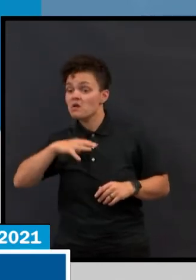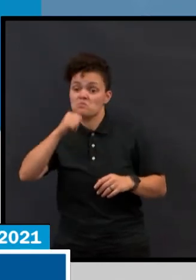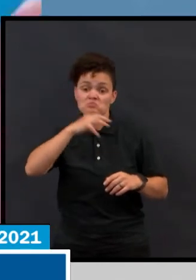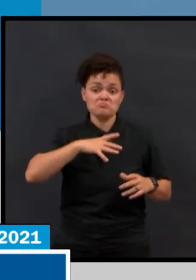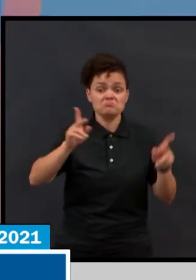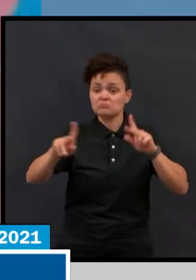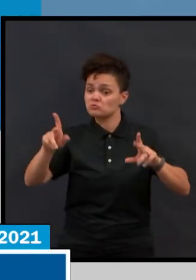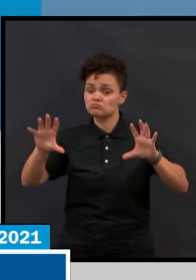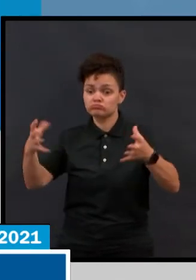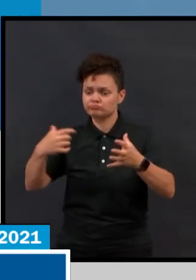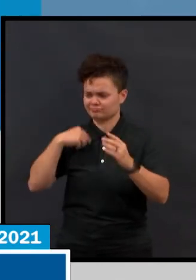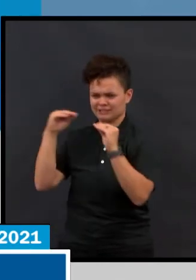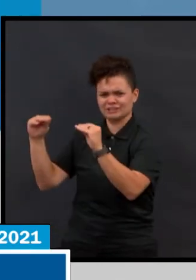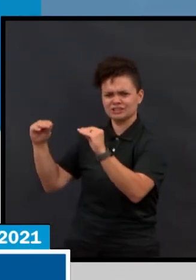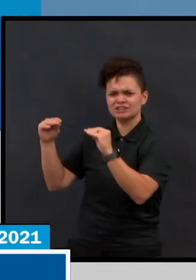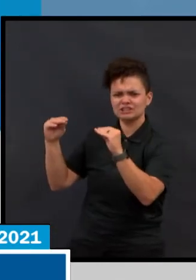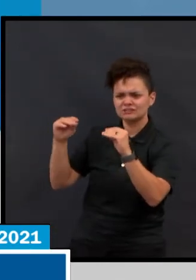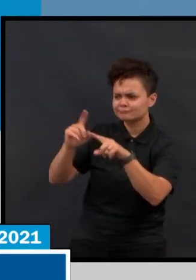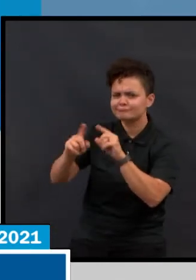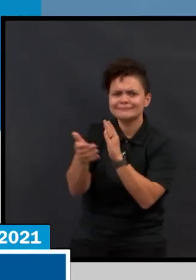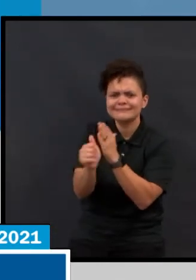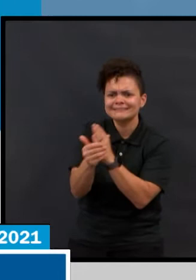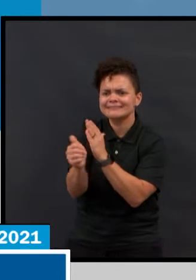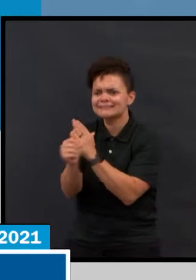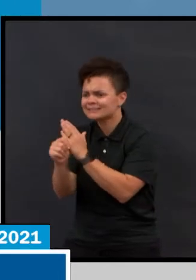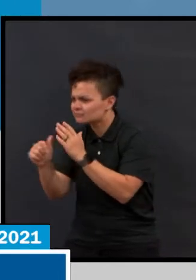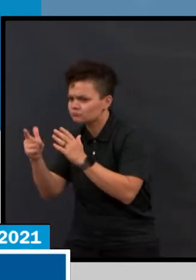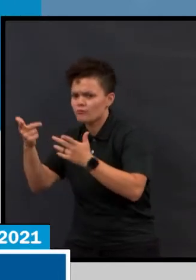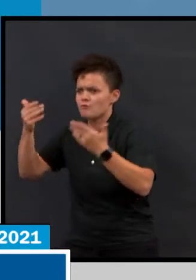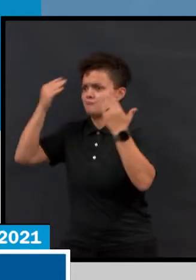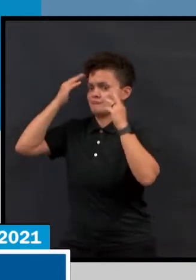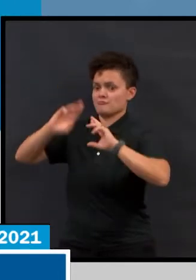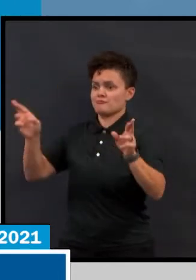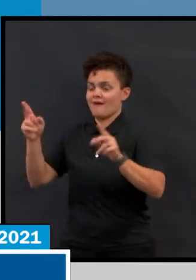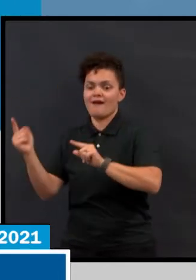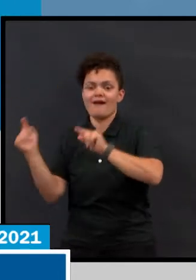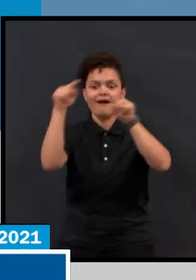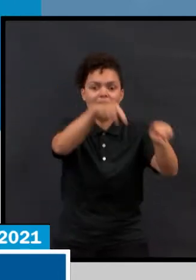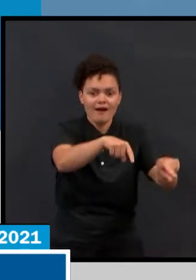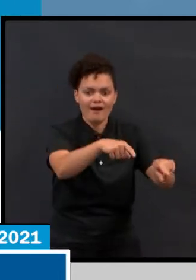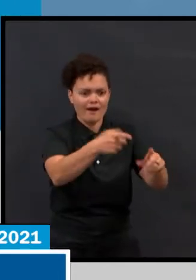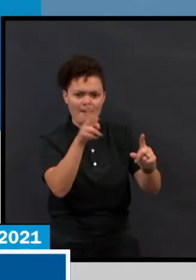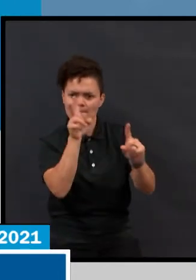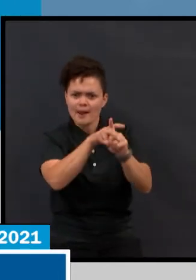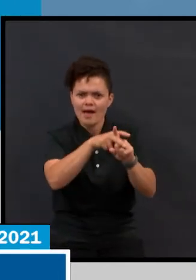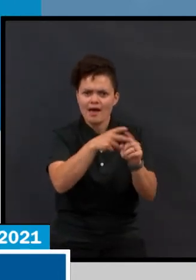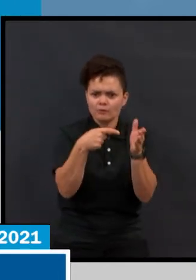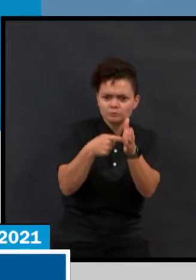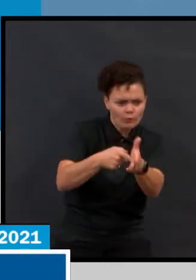up there today uh re helping us to renovate this camp and i'm excited about it because not only